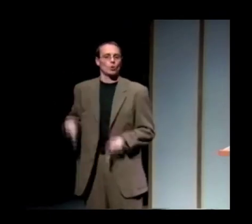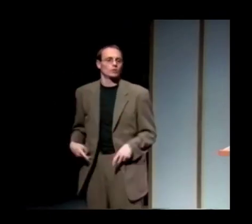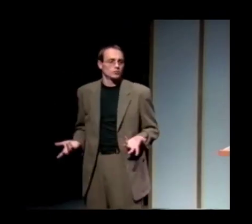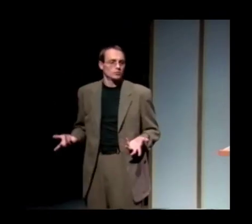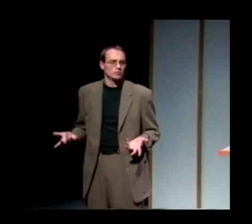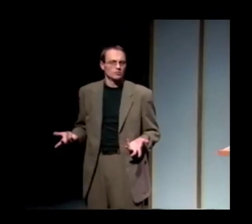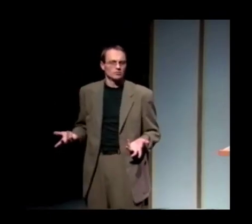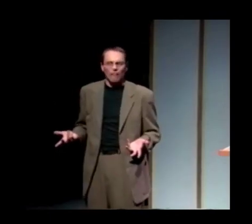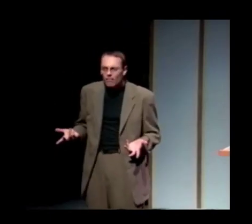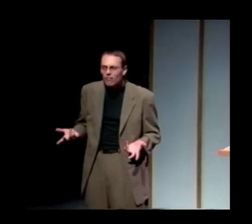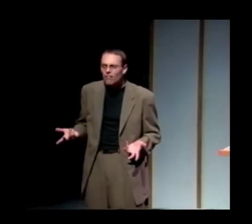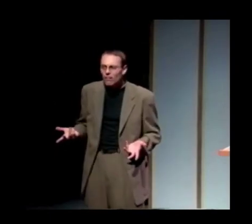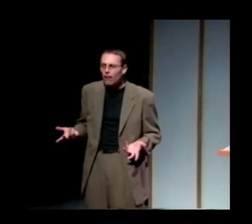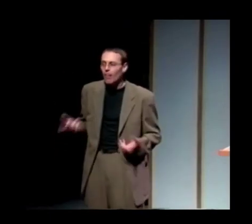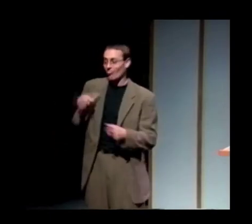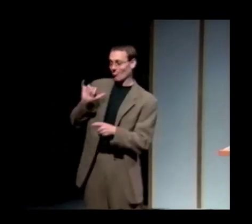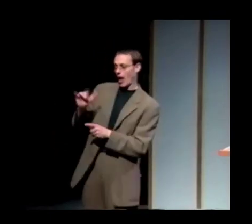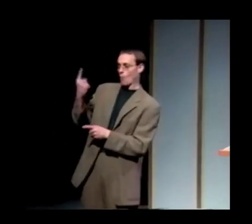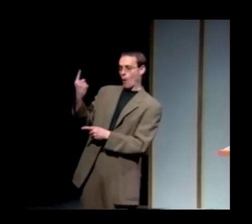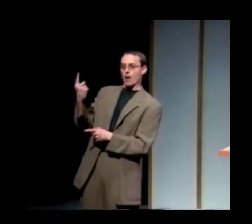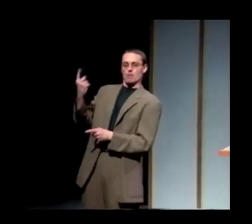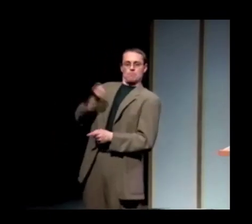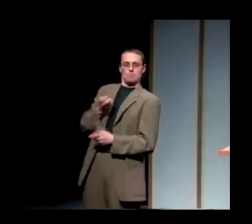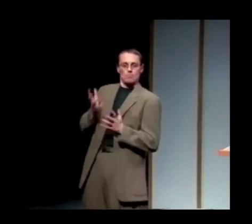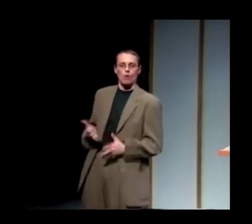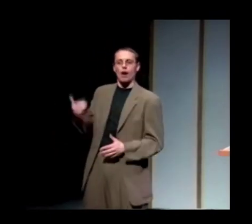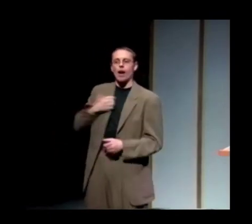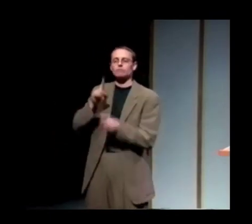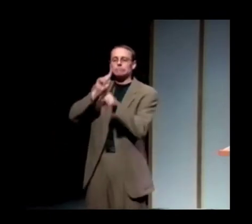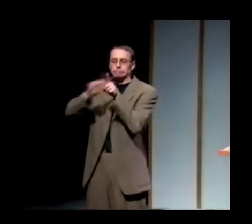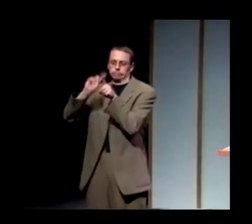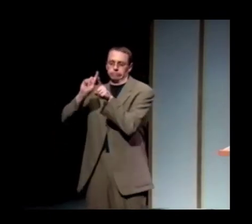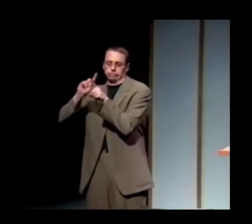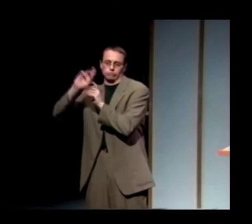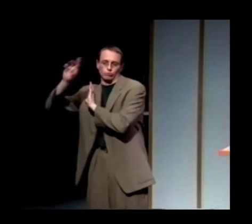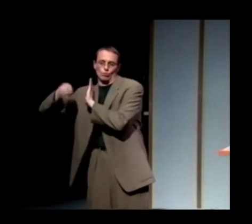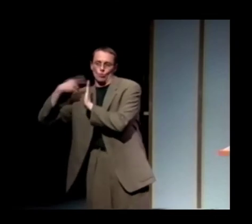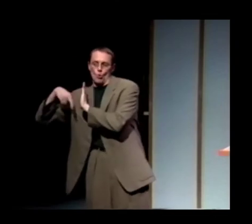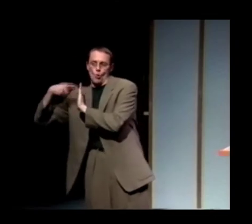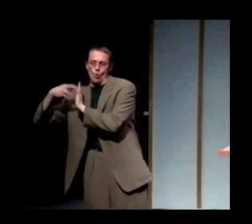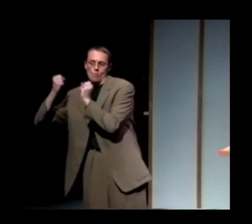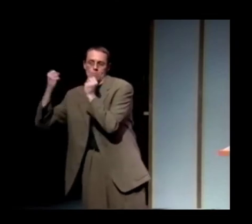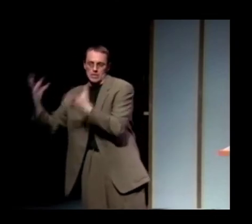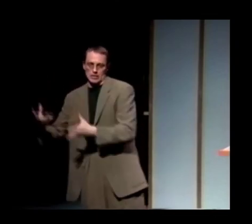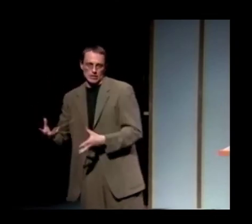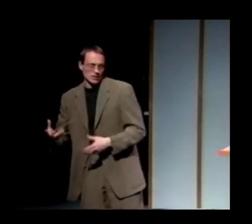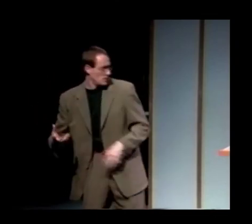ASL POETRY IS JUST ONE PERSON, AND THAT ONE PERSON, THAT ONE POET